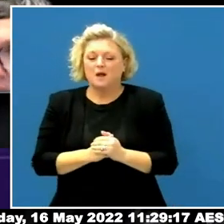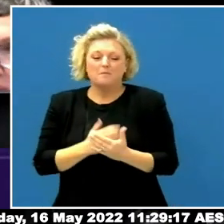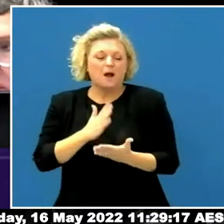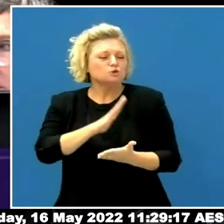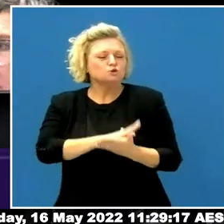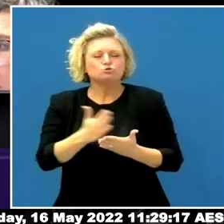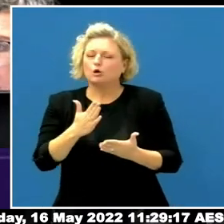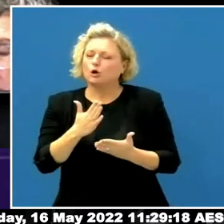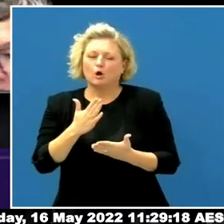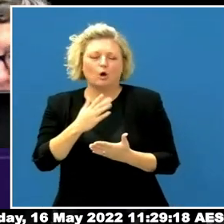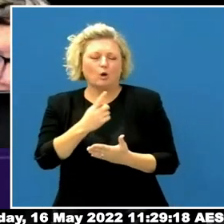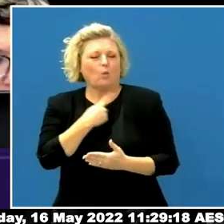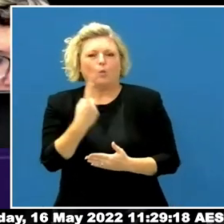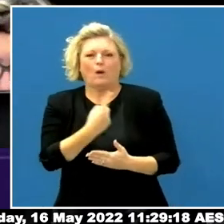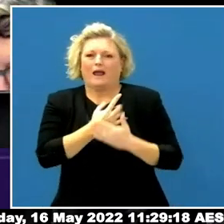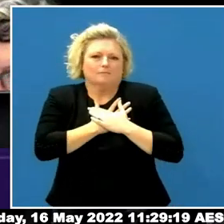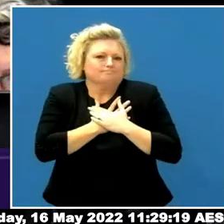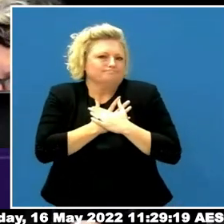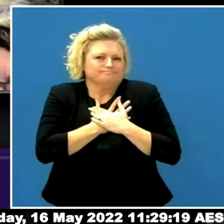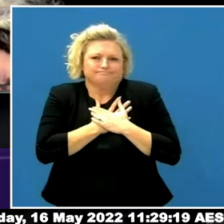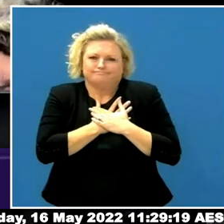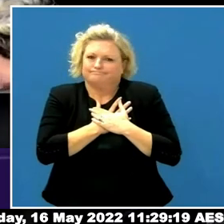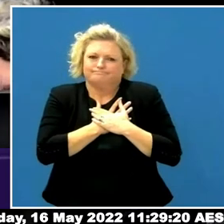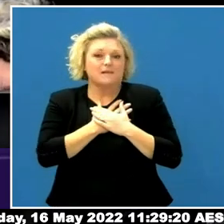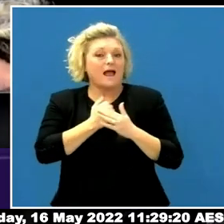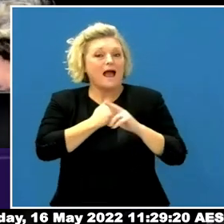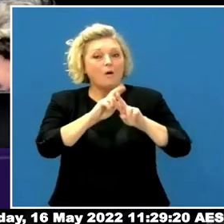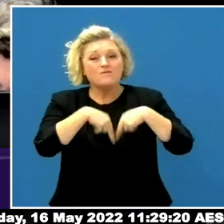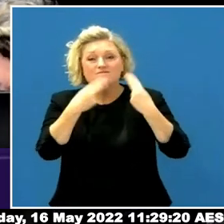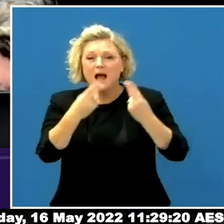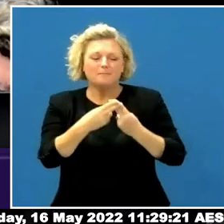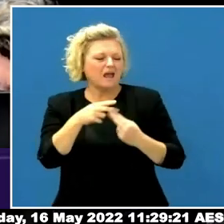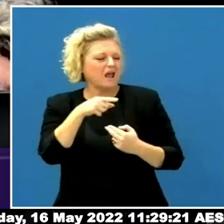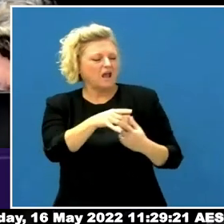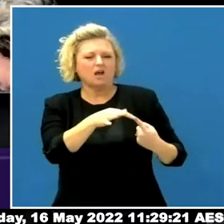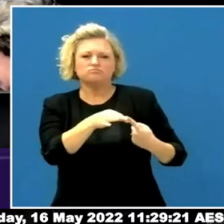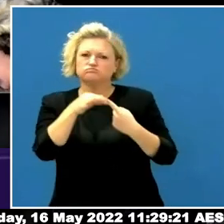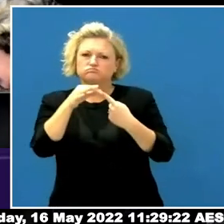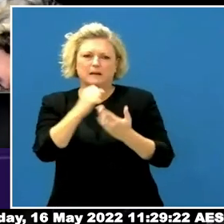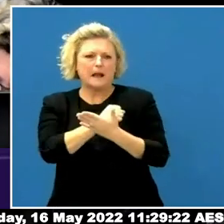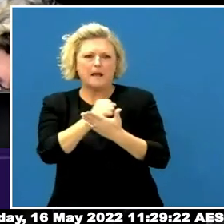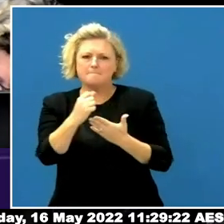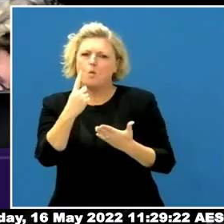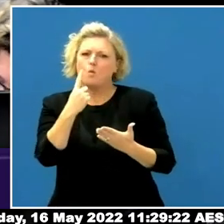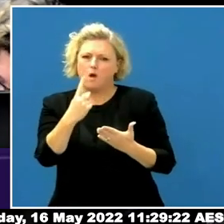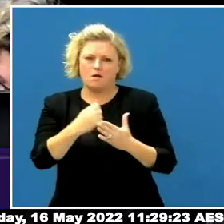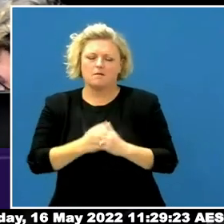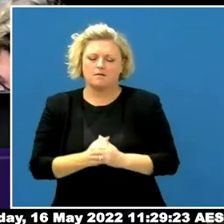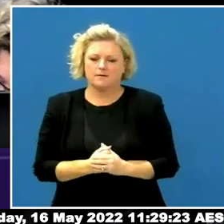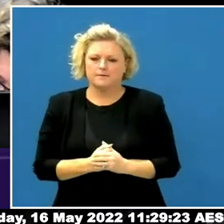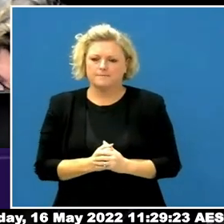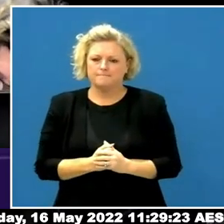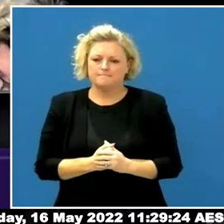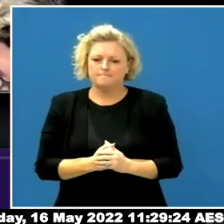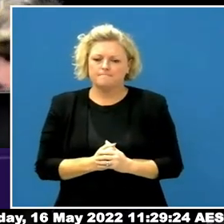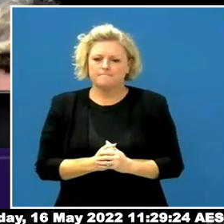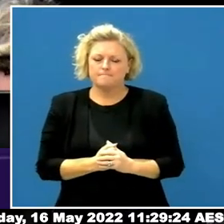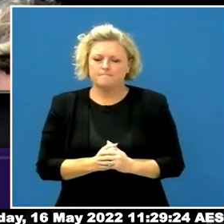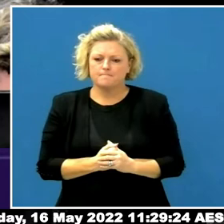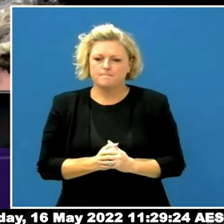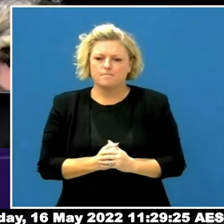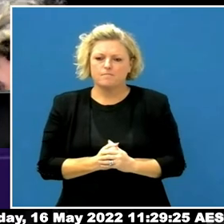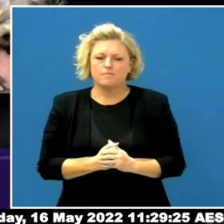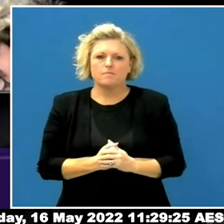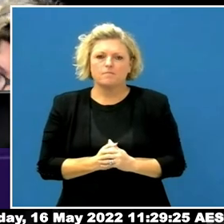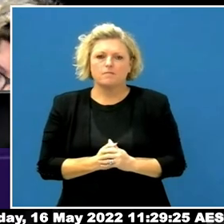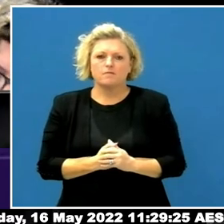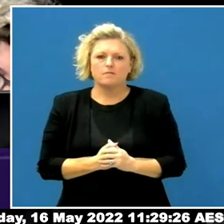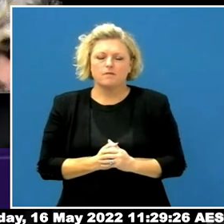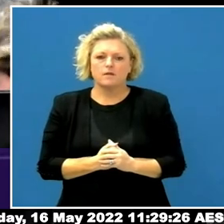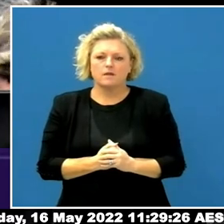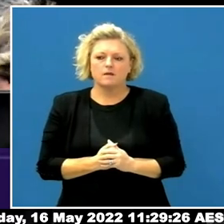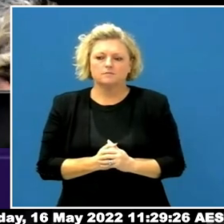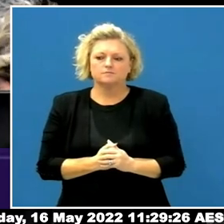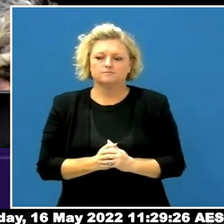Our world revolves around him and he's now coming back to what he